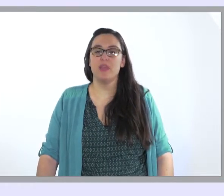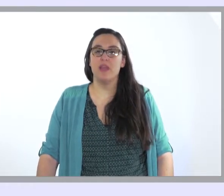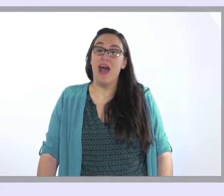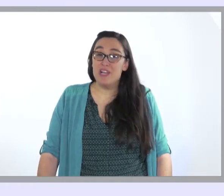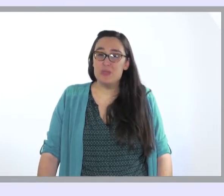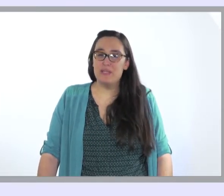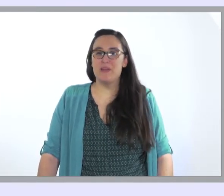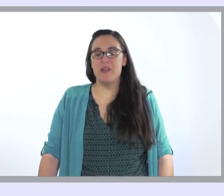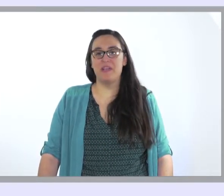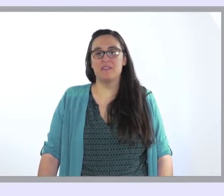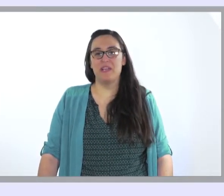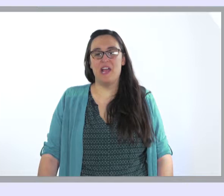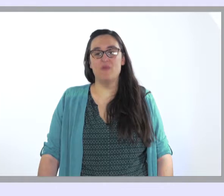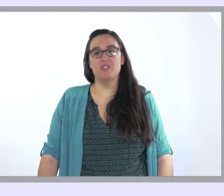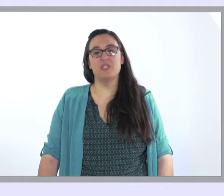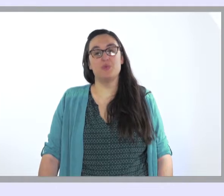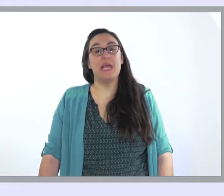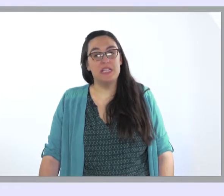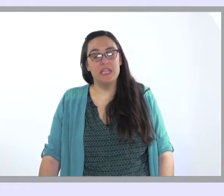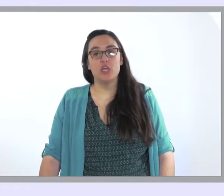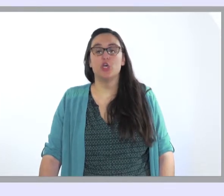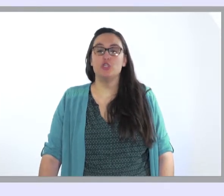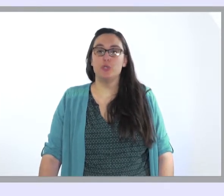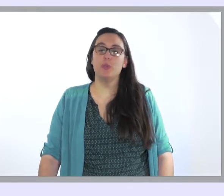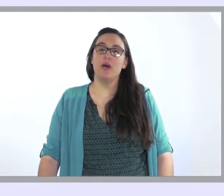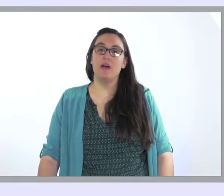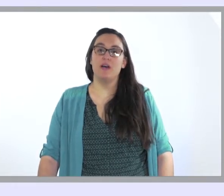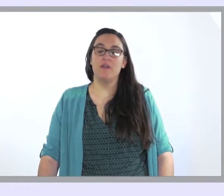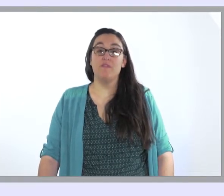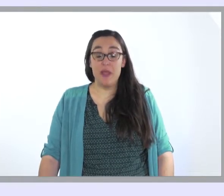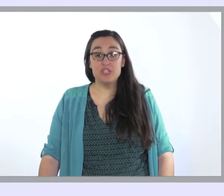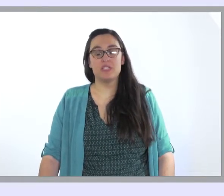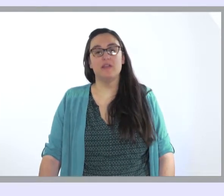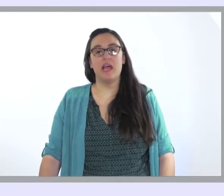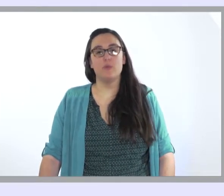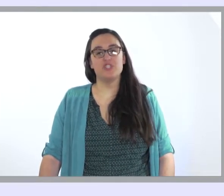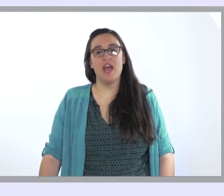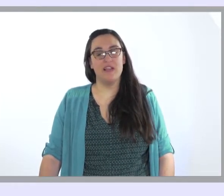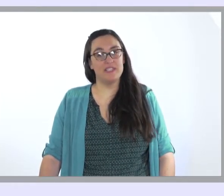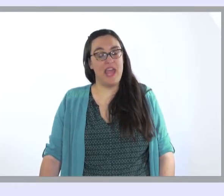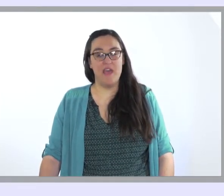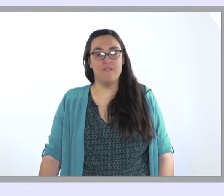Actually, American Sign Language is related to French Sign Language (LSF),